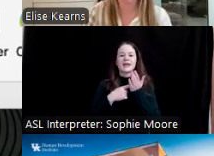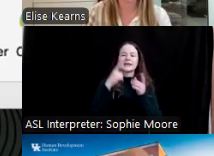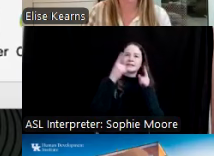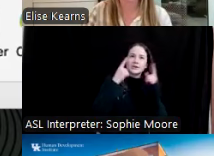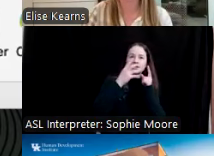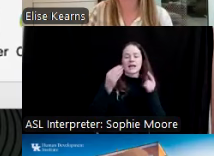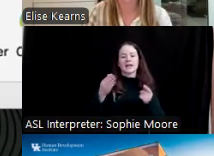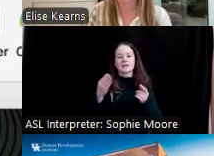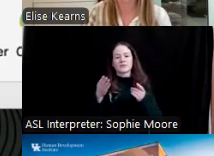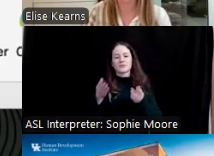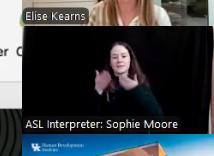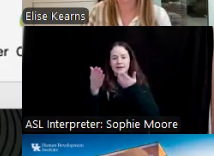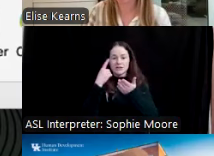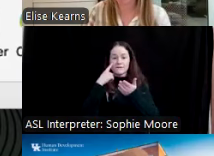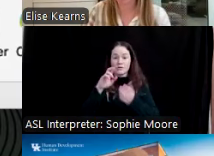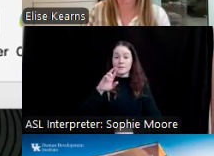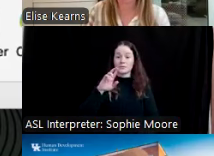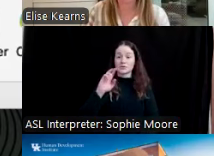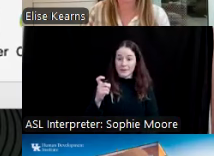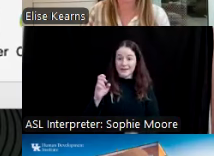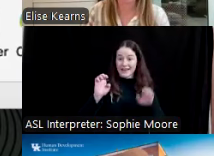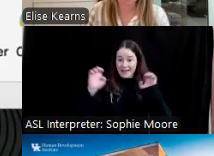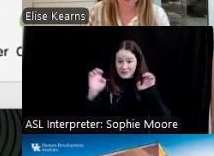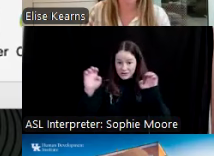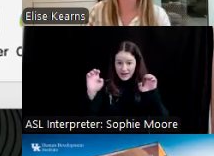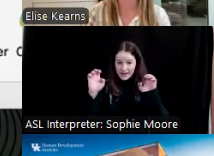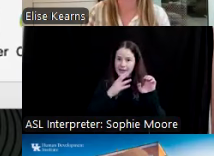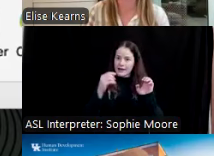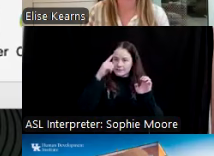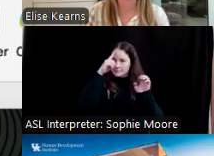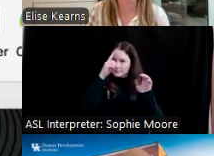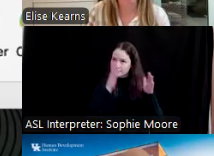exercise. Not only prescribing it, but also designing it, designing programs.